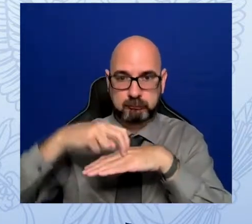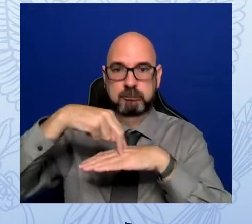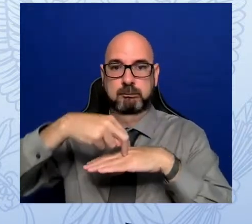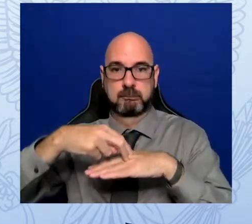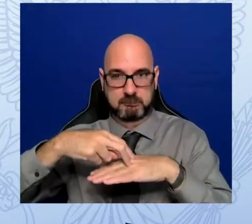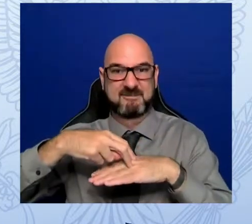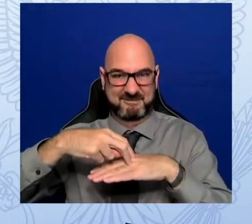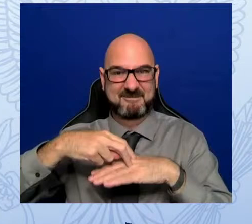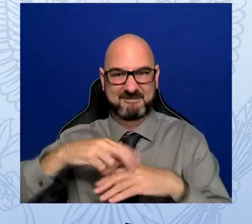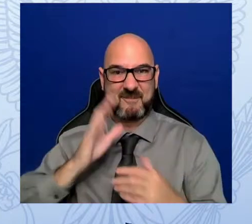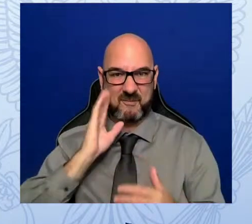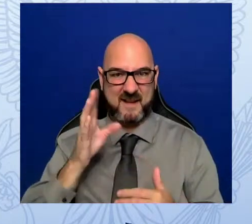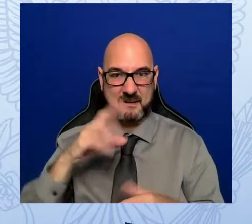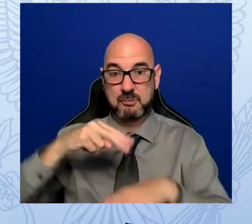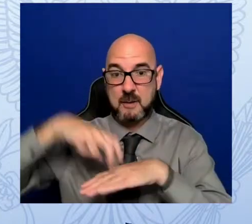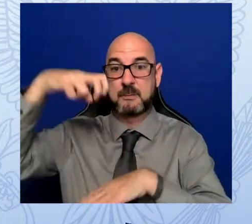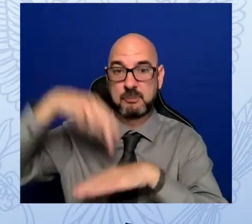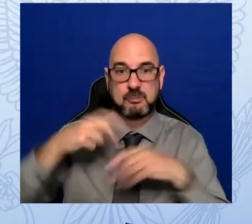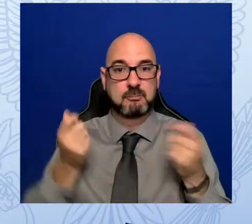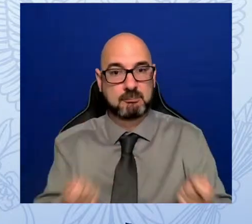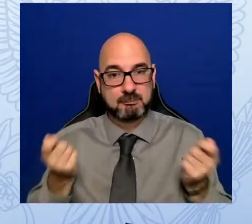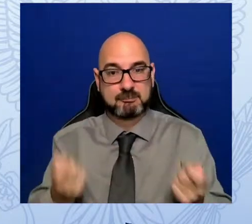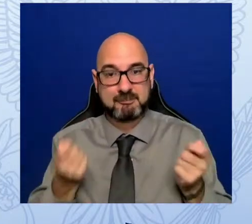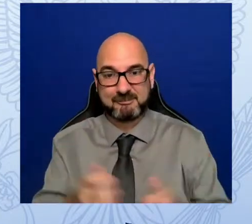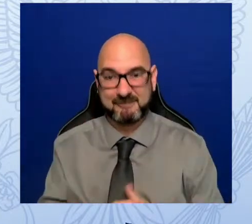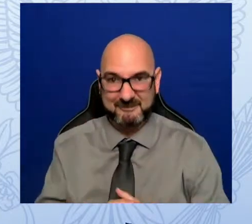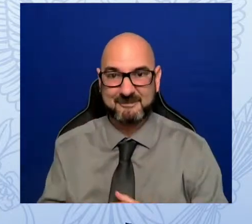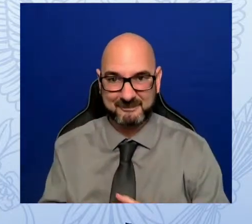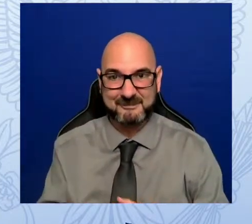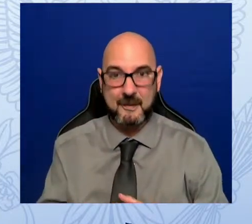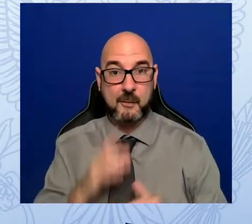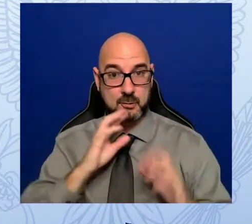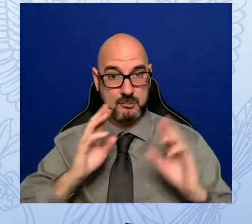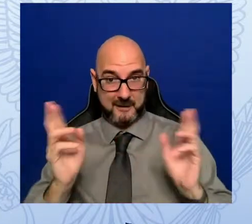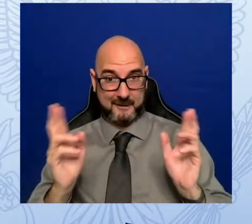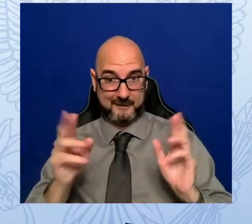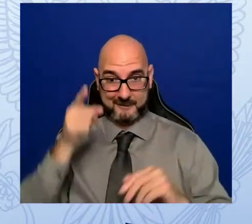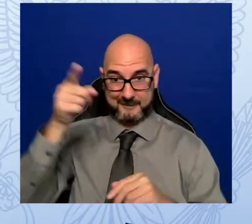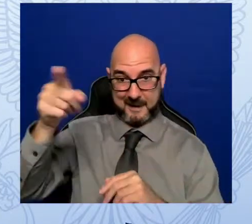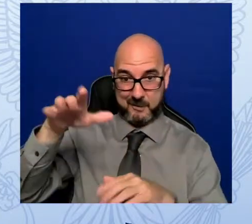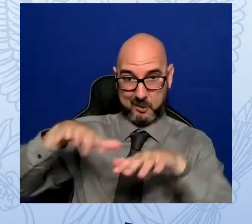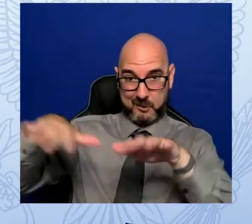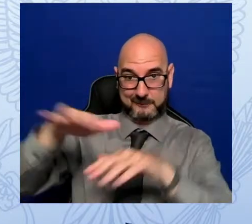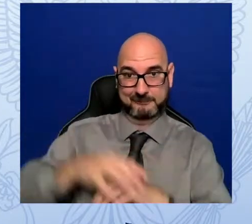It's going to be exciting, right? So don't worry. The cards at the station, you can kind of see the workout.